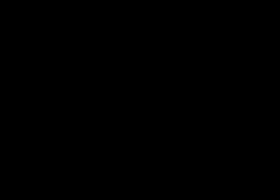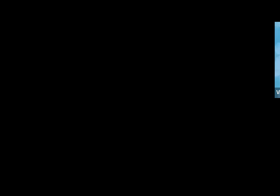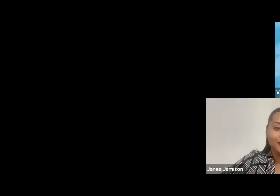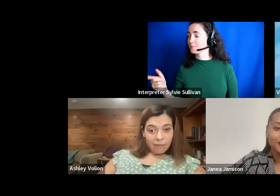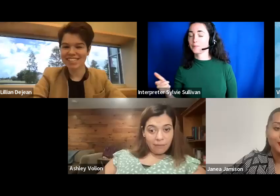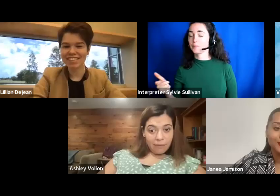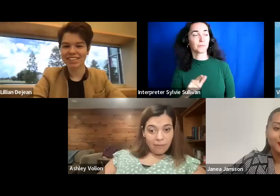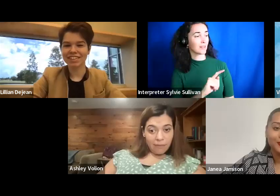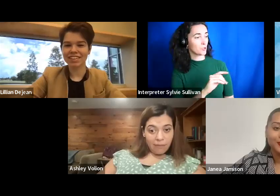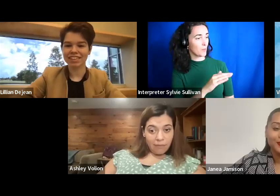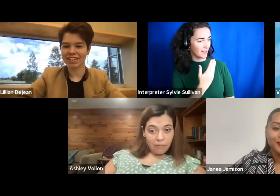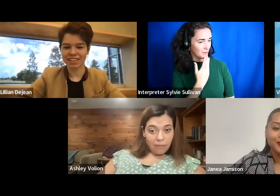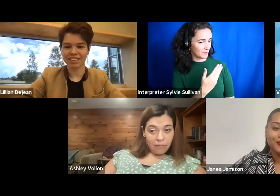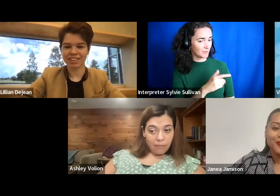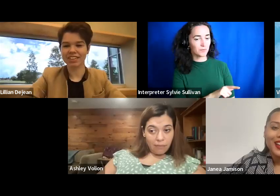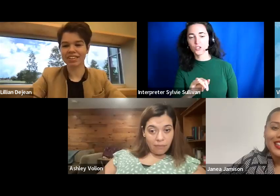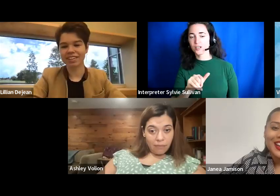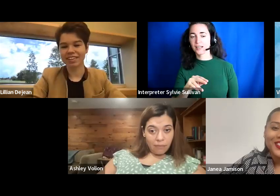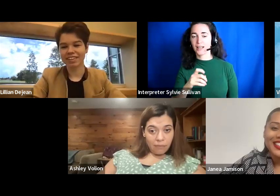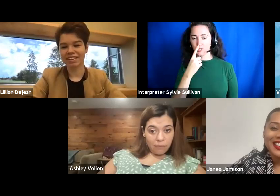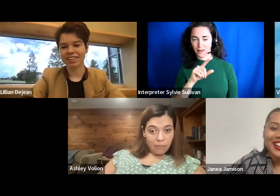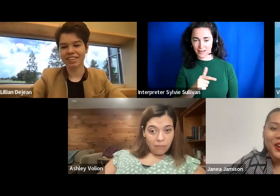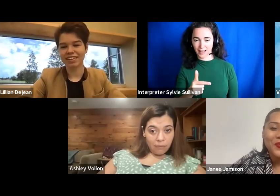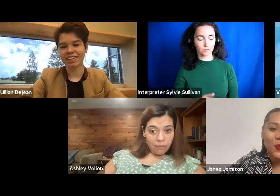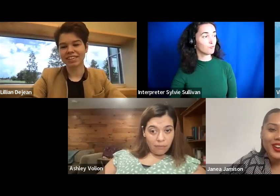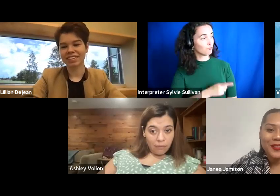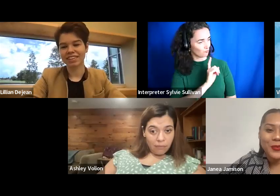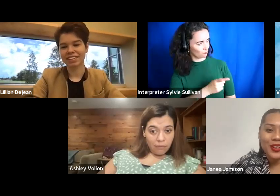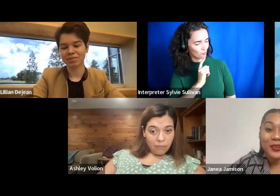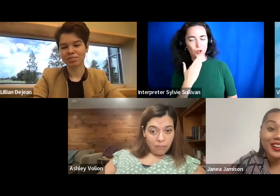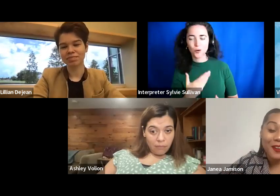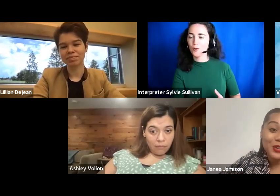Thank you, Lillian. Thanks so much, Tory. Janet. Would you like to go next? definitely? good morning, everyone, or good afternoon.